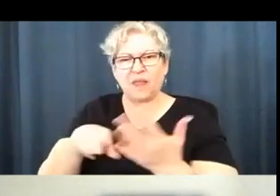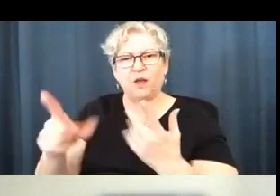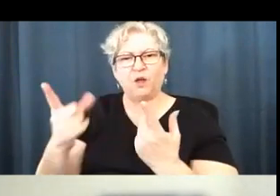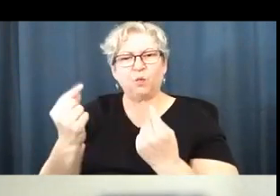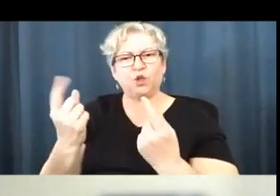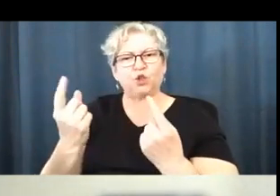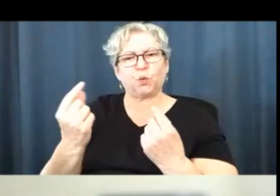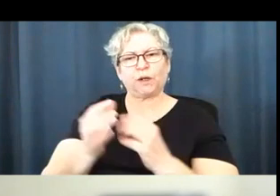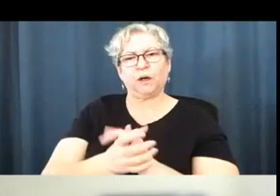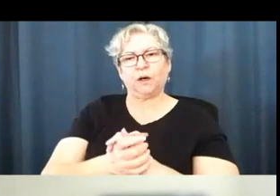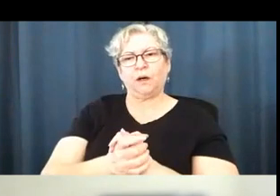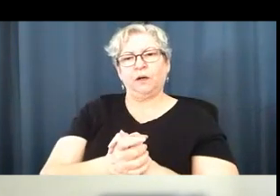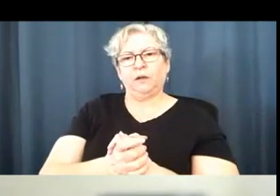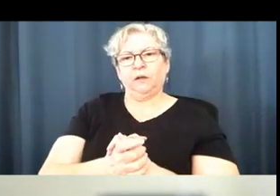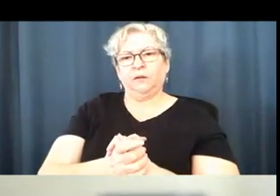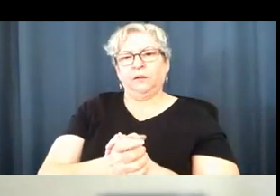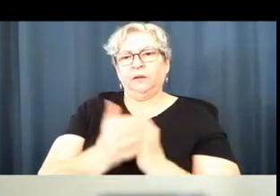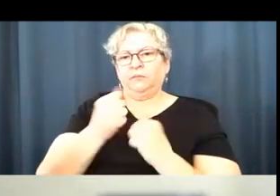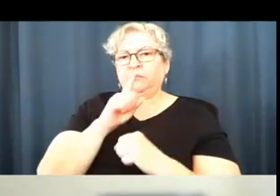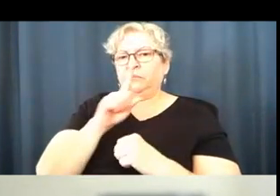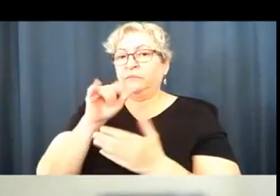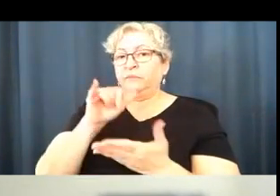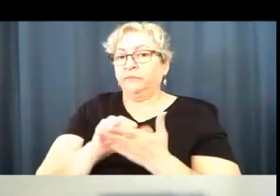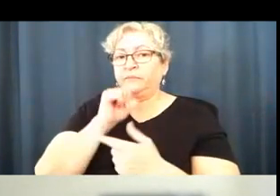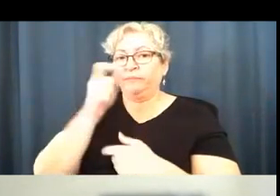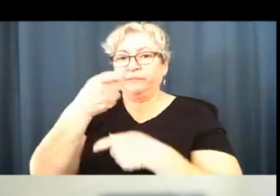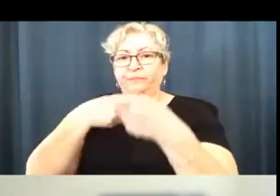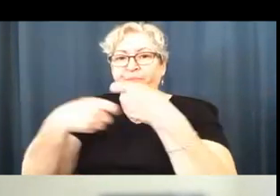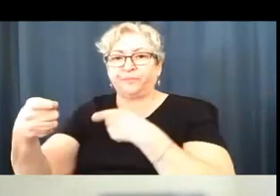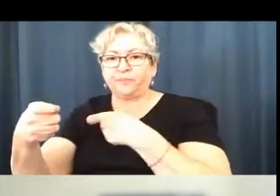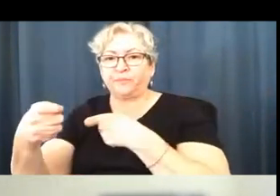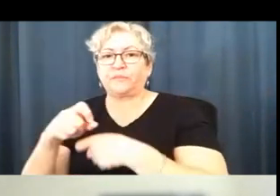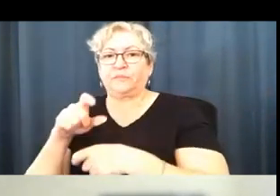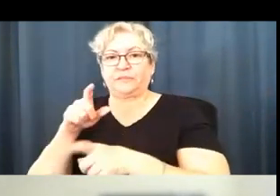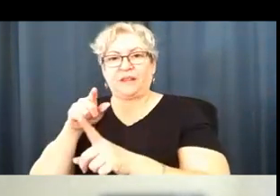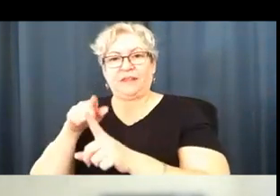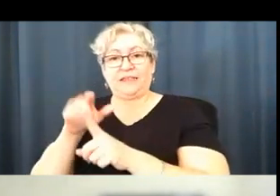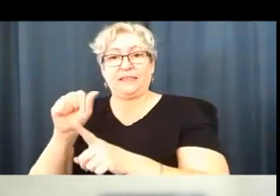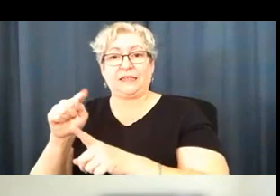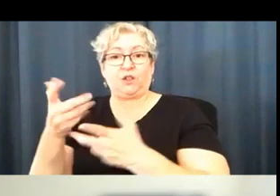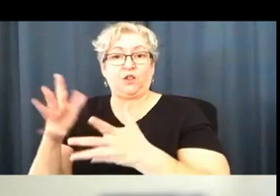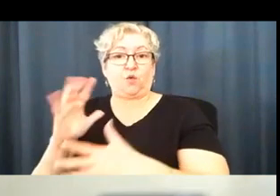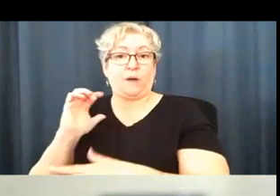and making sure that that is not replacing an accessible site. So if the widget itself, and again,